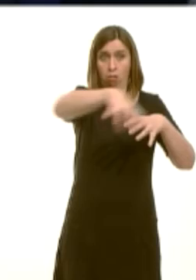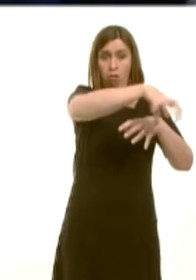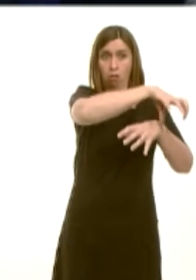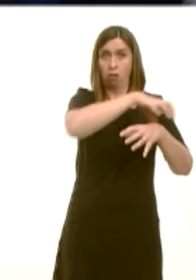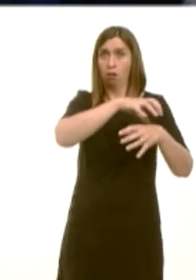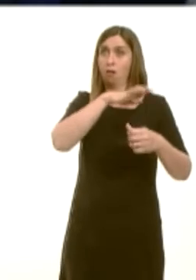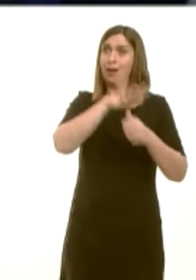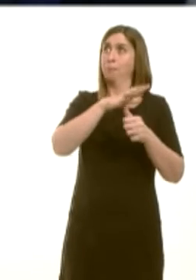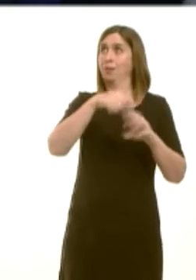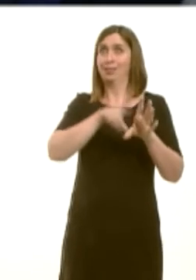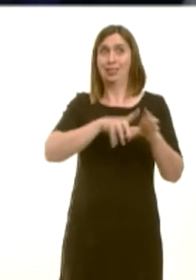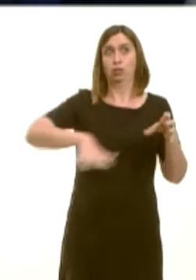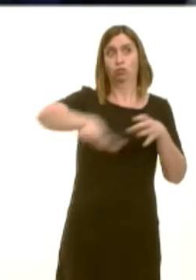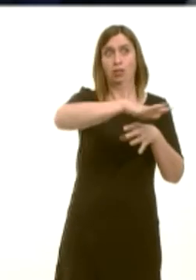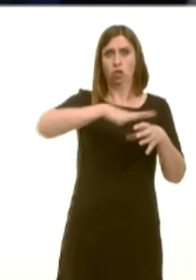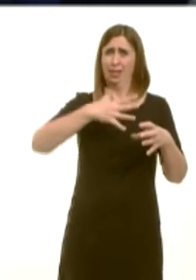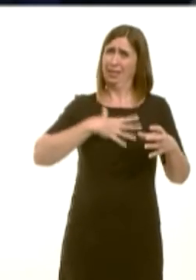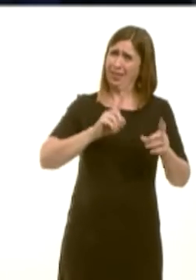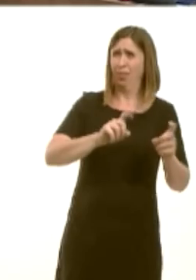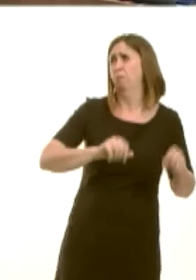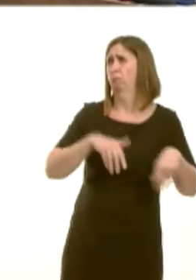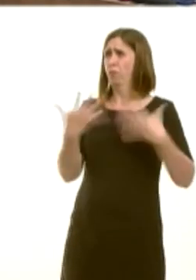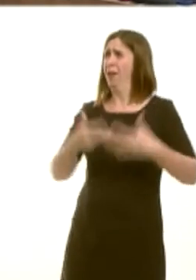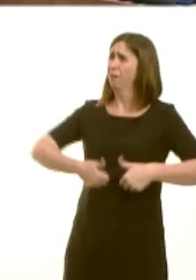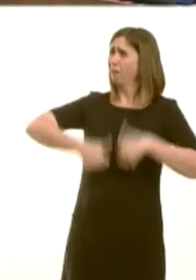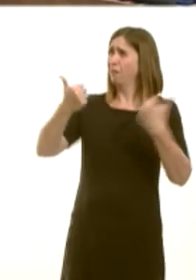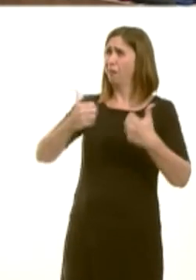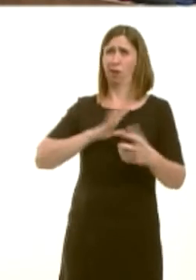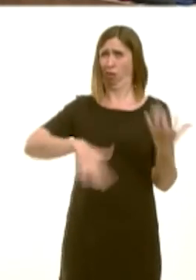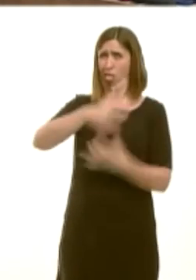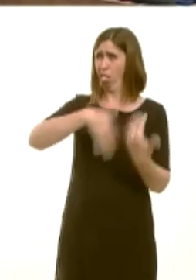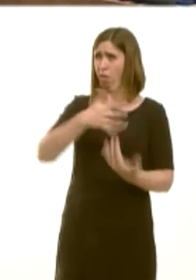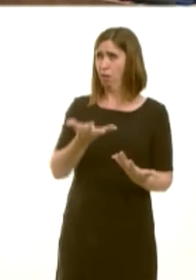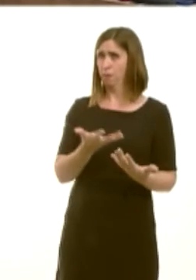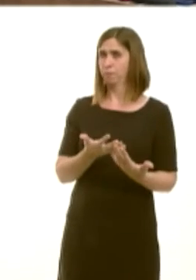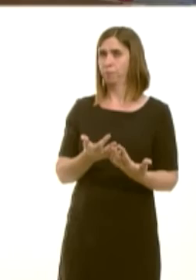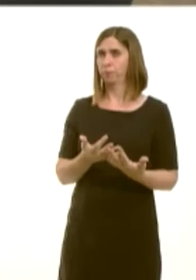and deliver a city region for the whole of south-east Wales? Carwyn Jones: Well, first of all, the UK Government canít devolve powers to it, because those